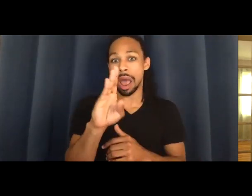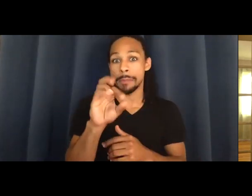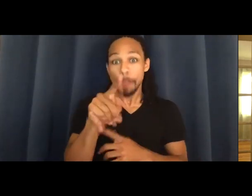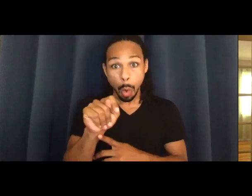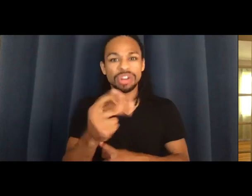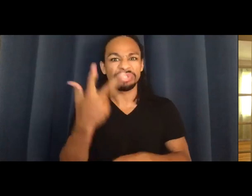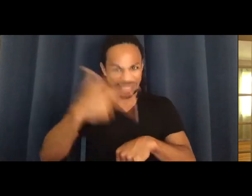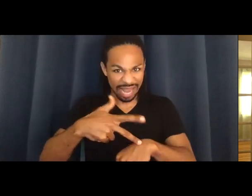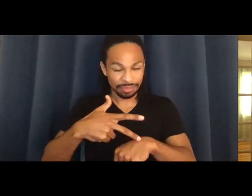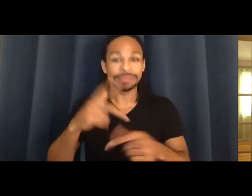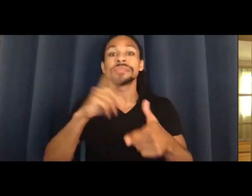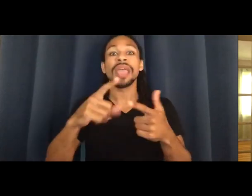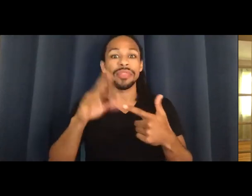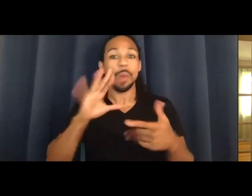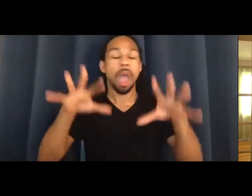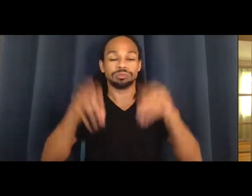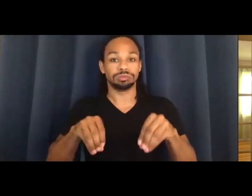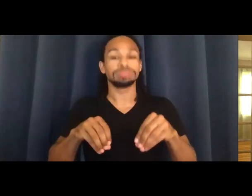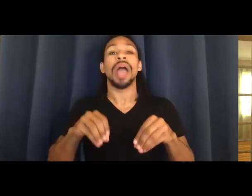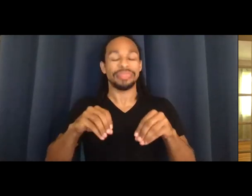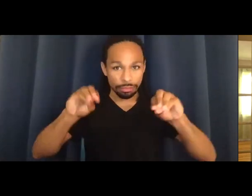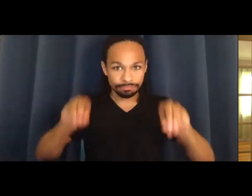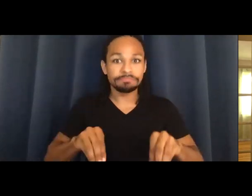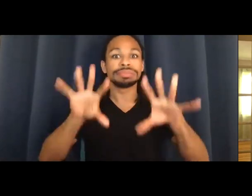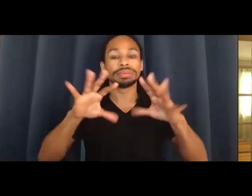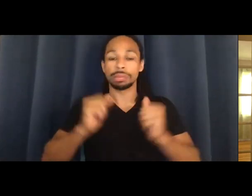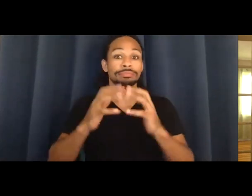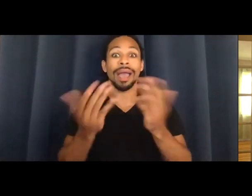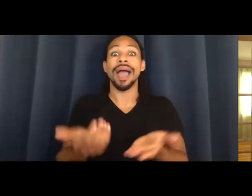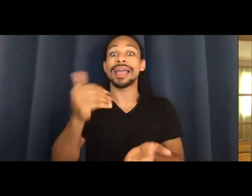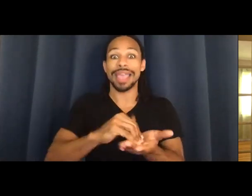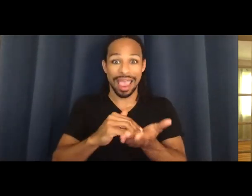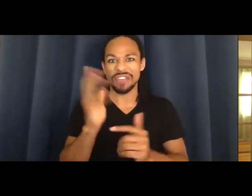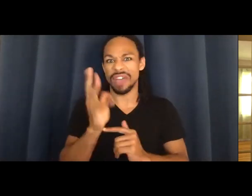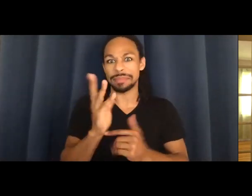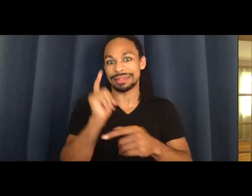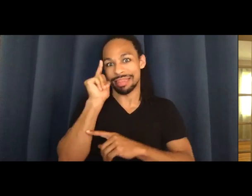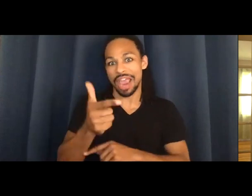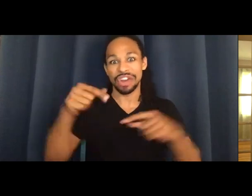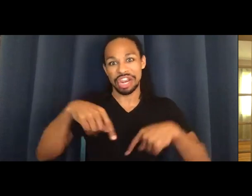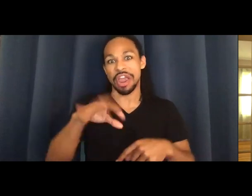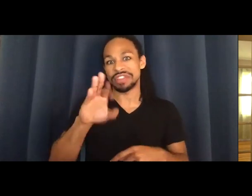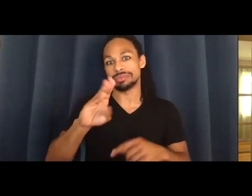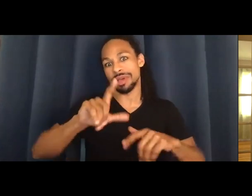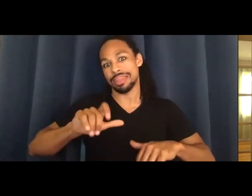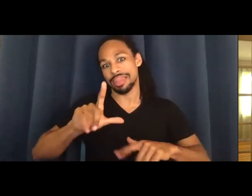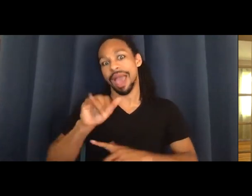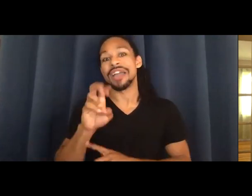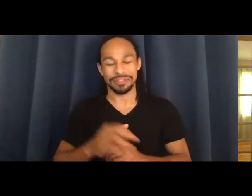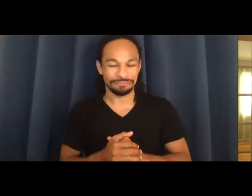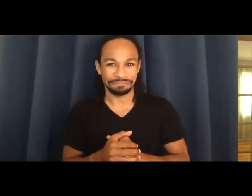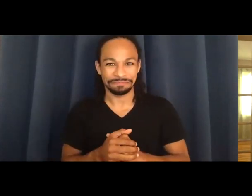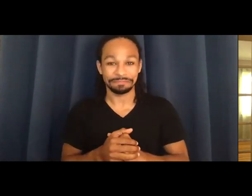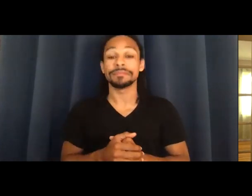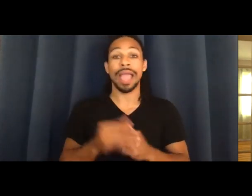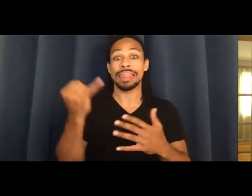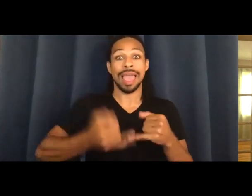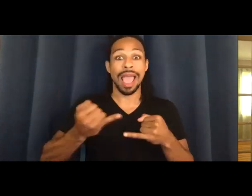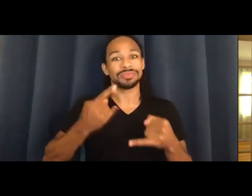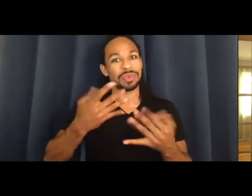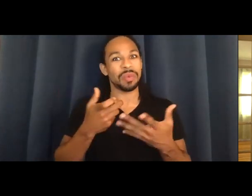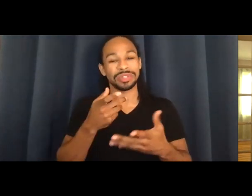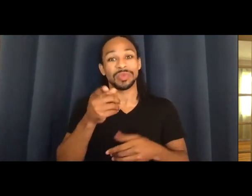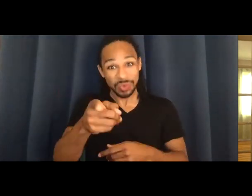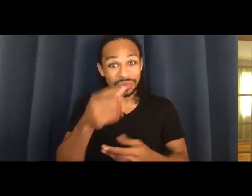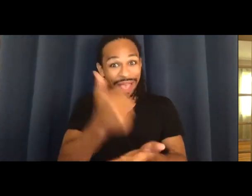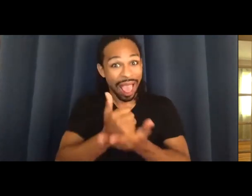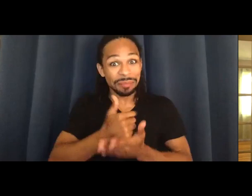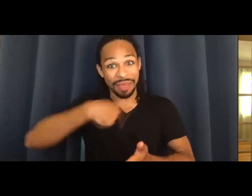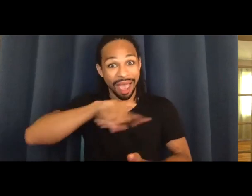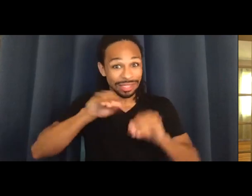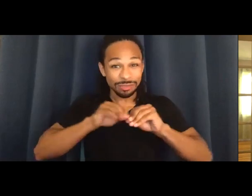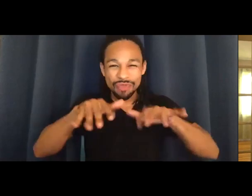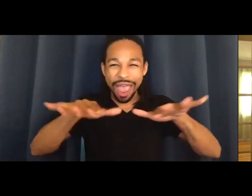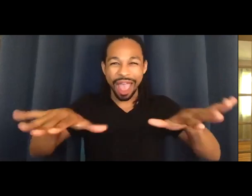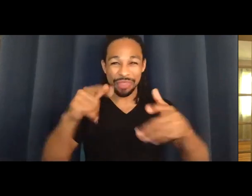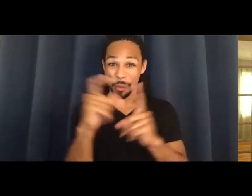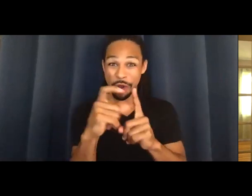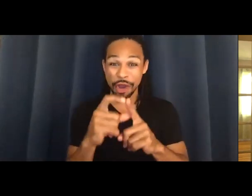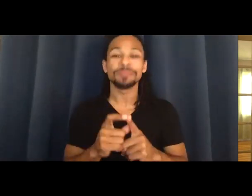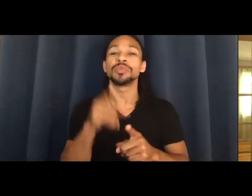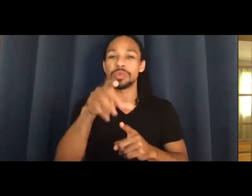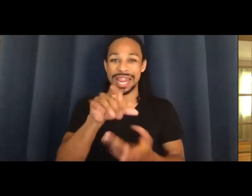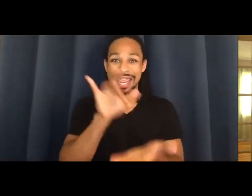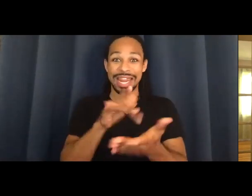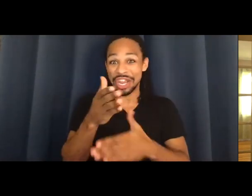resume here on Facebook live. Lastly, we hope you will help us to amplify these conversations. Hit the share arrow to share